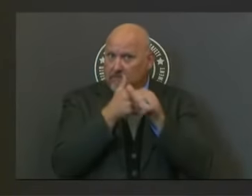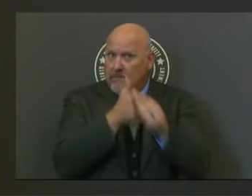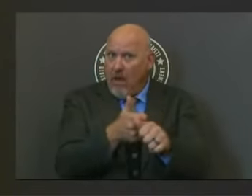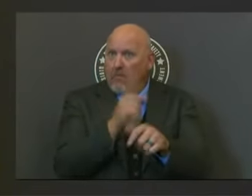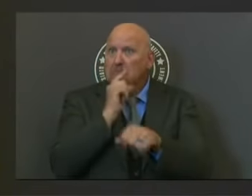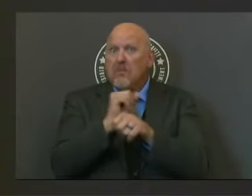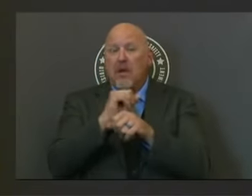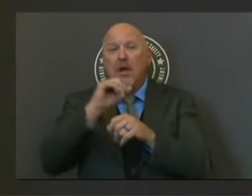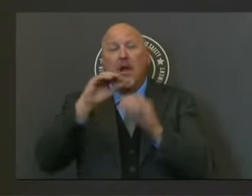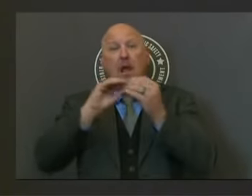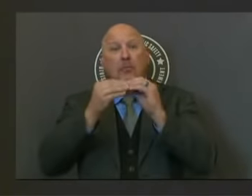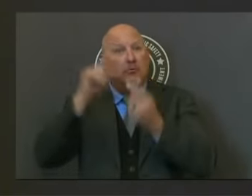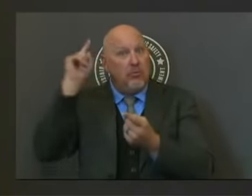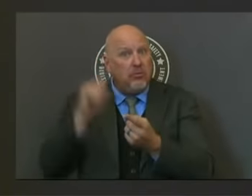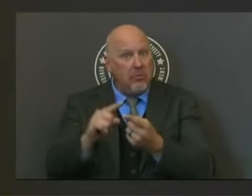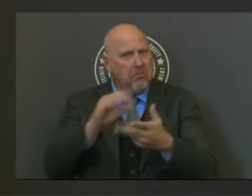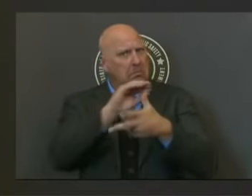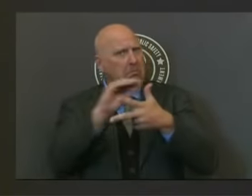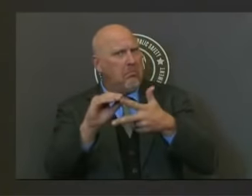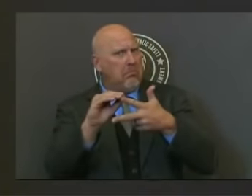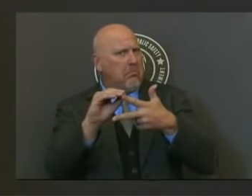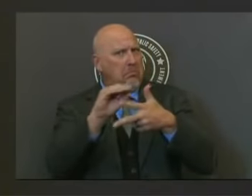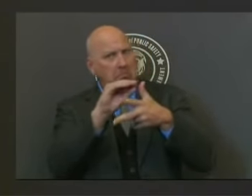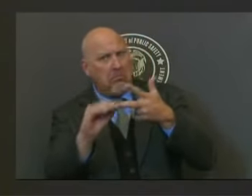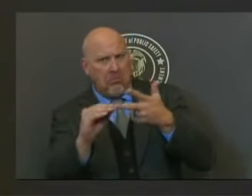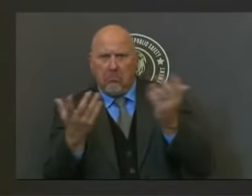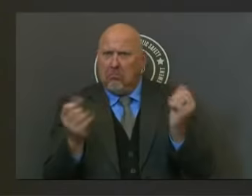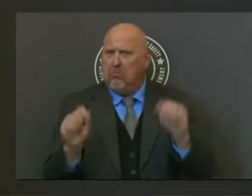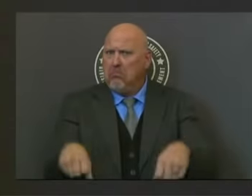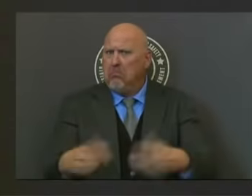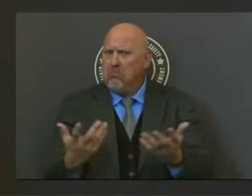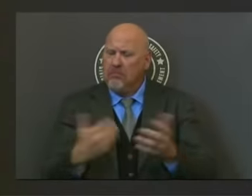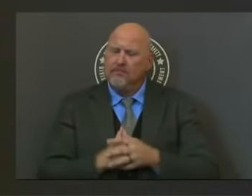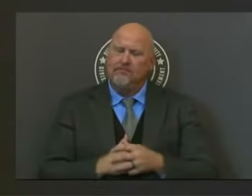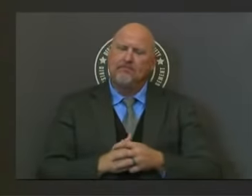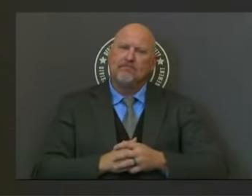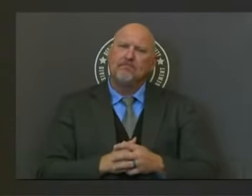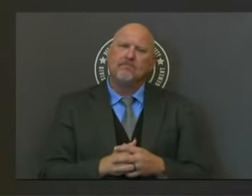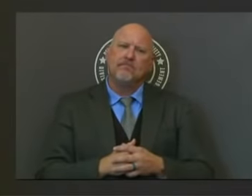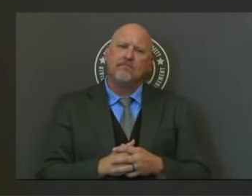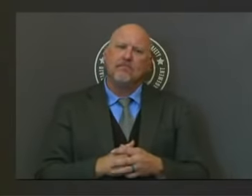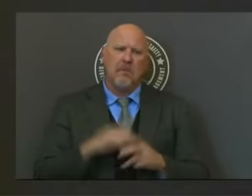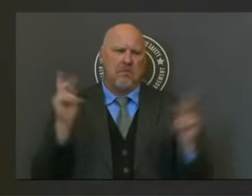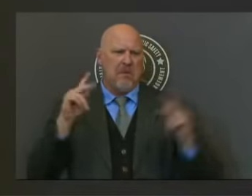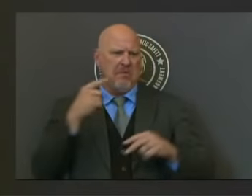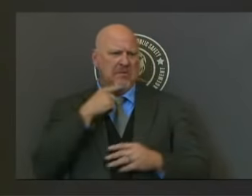we've established these thresholds that are too high to